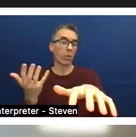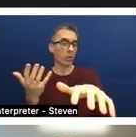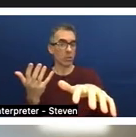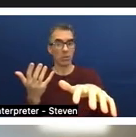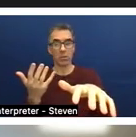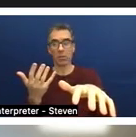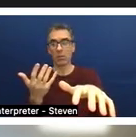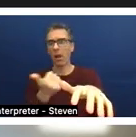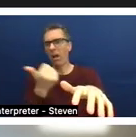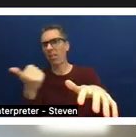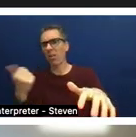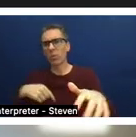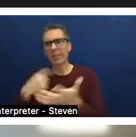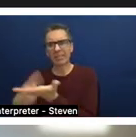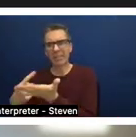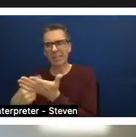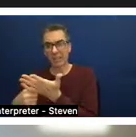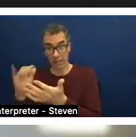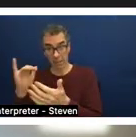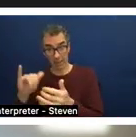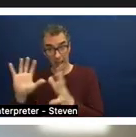that we've talked about impact vehicular traffic?" I believe.